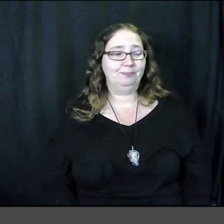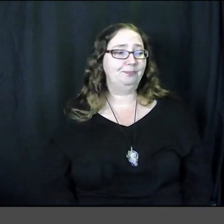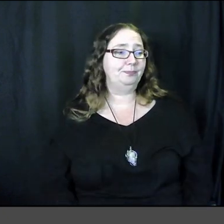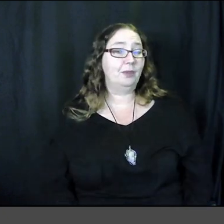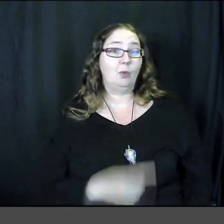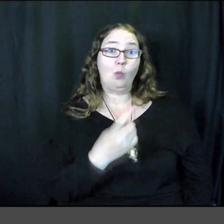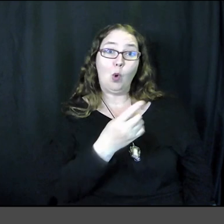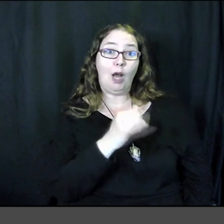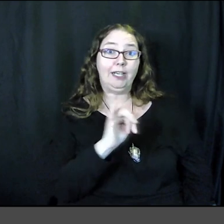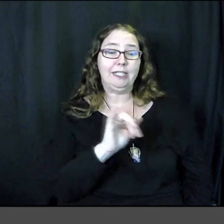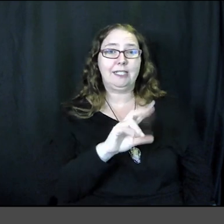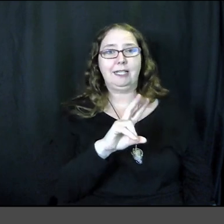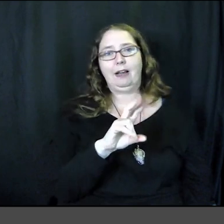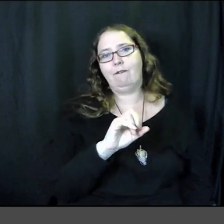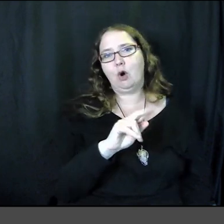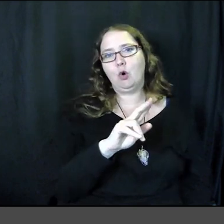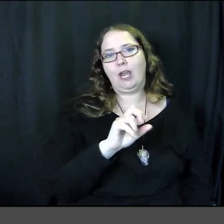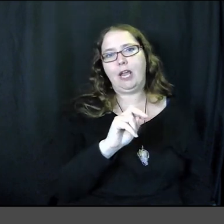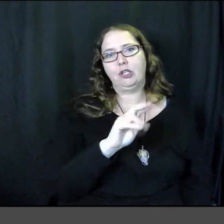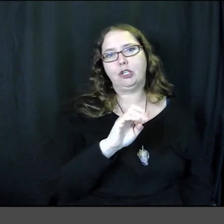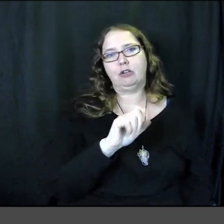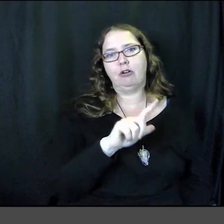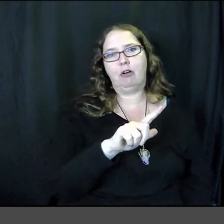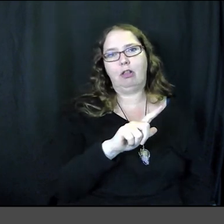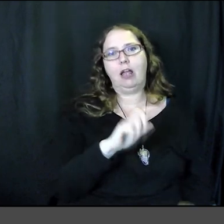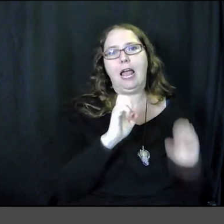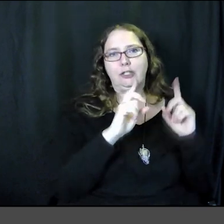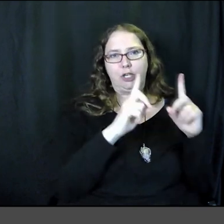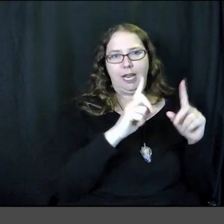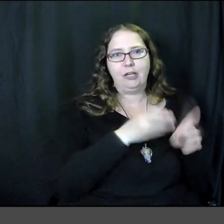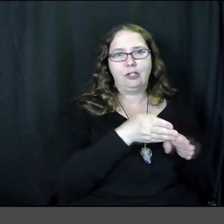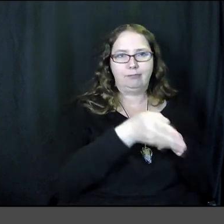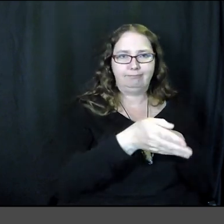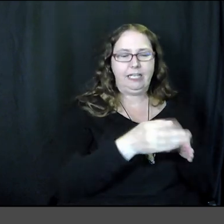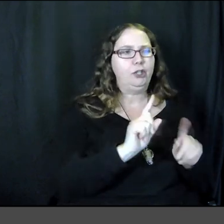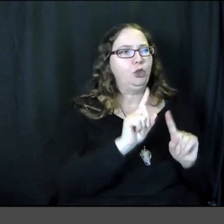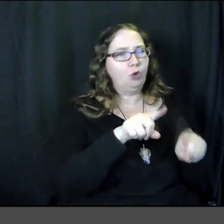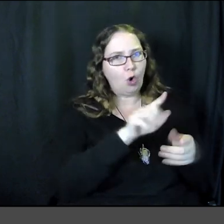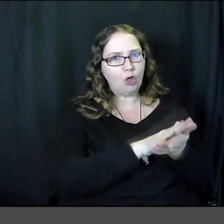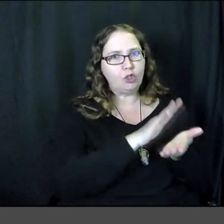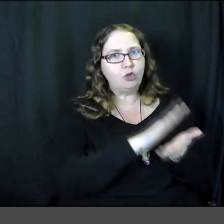IN EDUCATION THAT YOU ONLY GO TO SCHOOL IN ORDER TO GET A JOB, A PARTICULAR JOB.